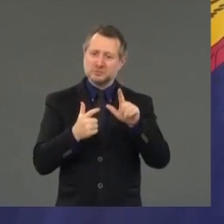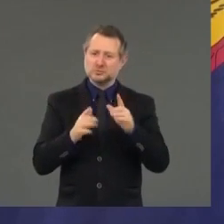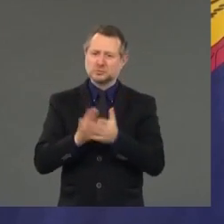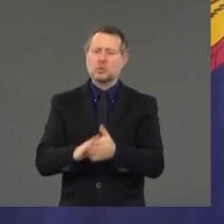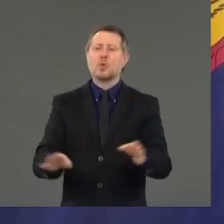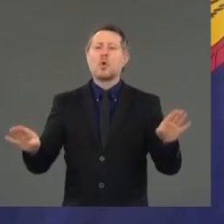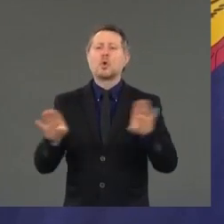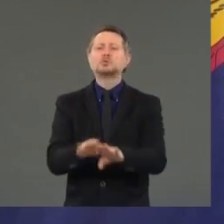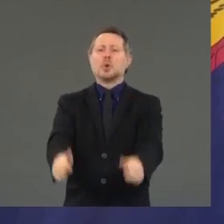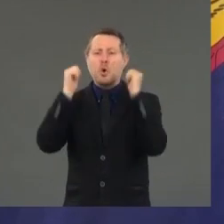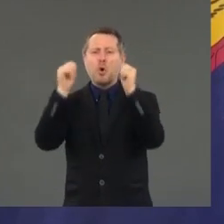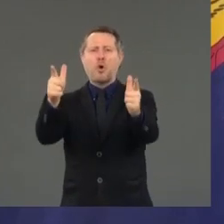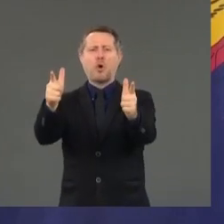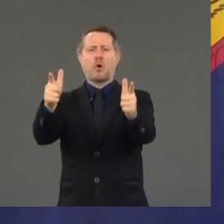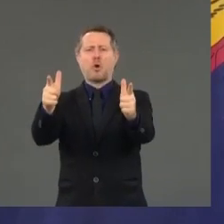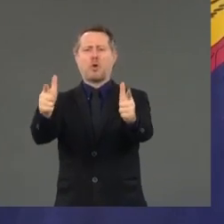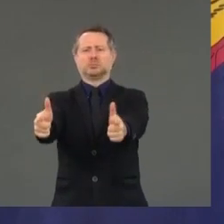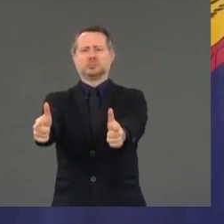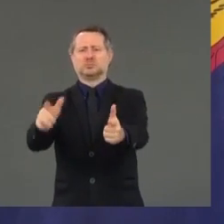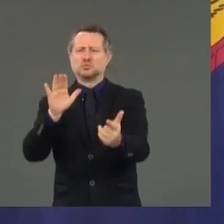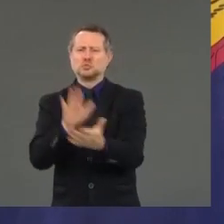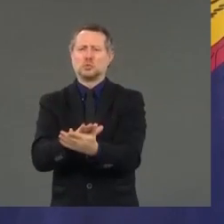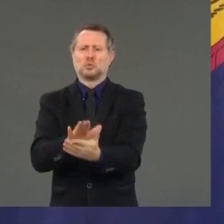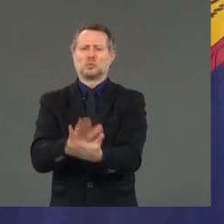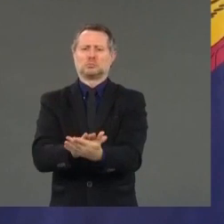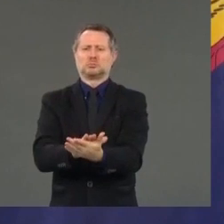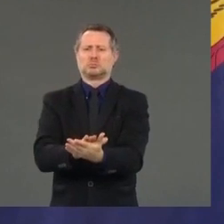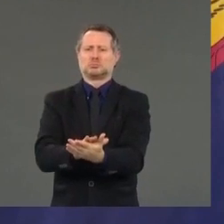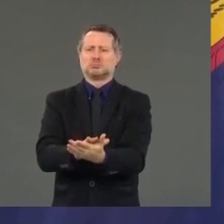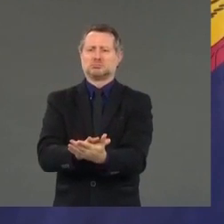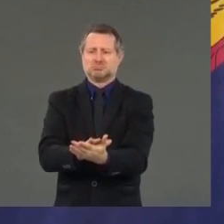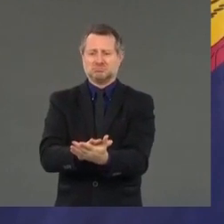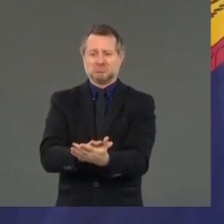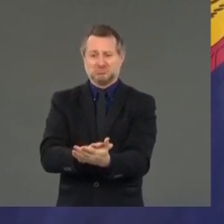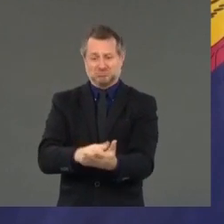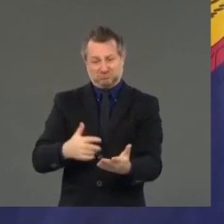DECISION WE DO STATEWIDE.